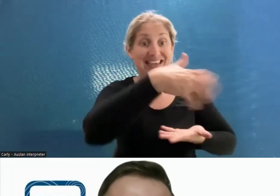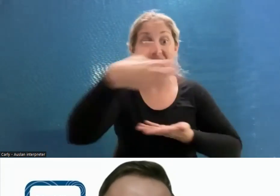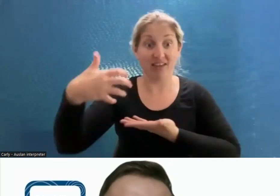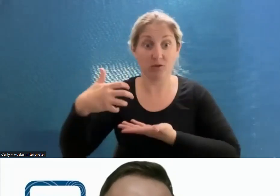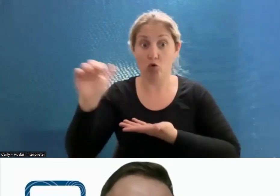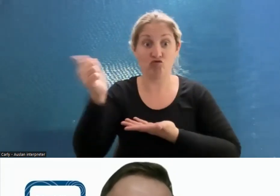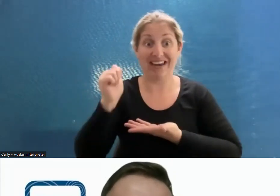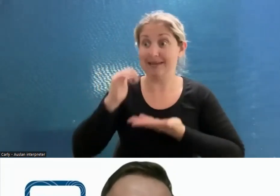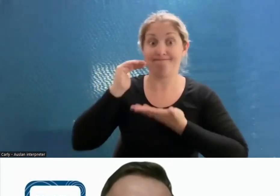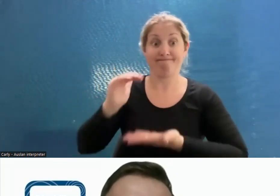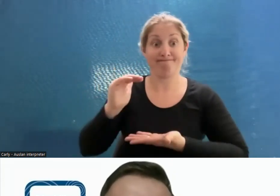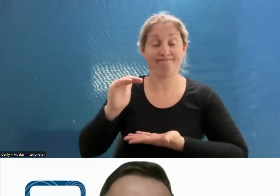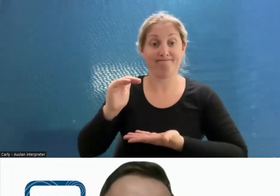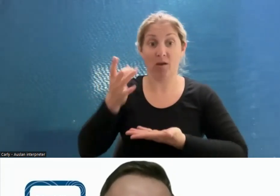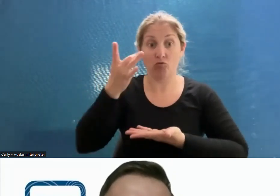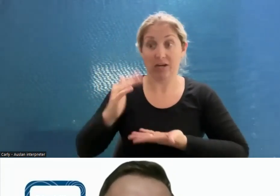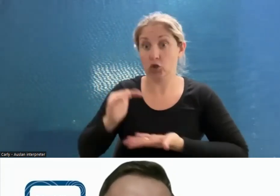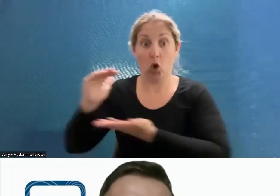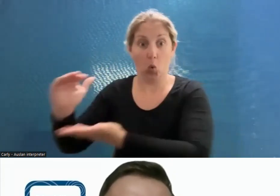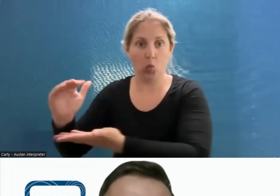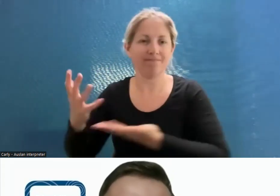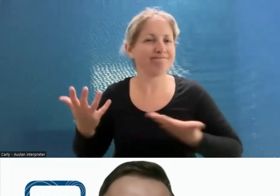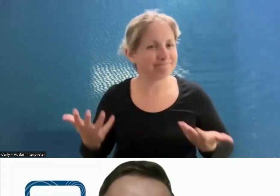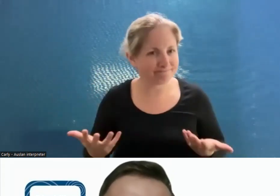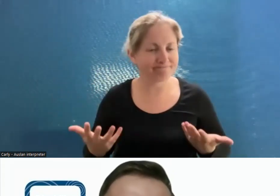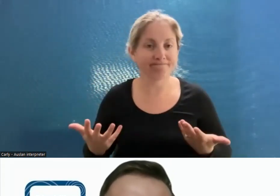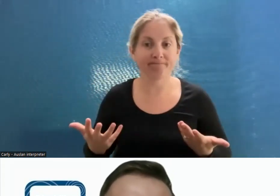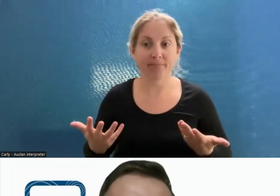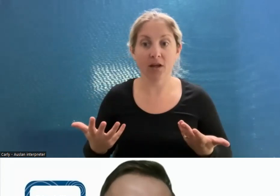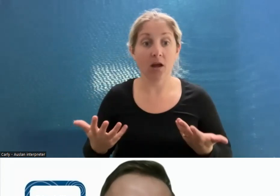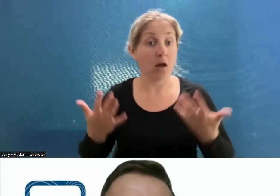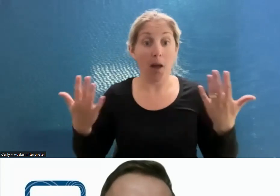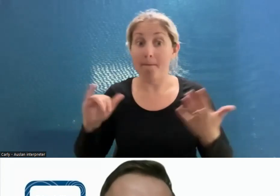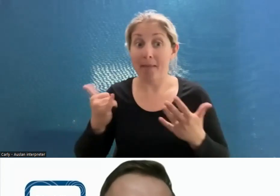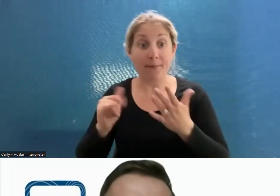That’s not to say that in speaking with the Independent Expert that they may identify